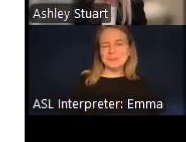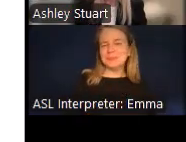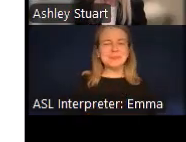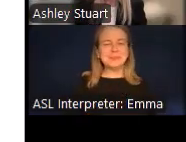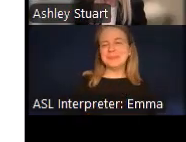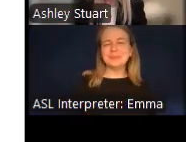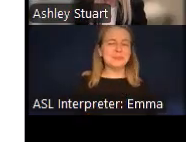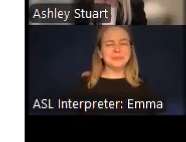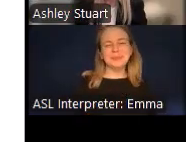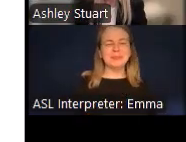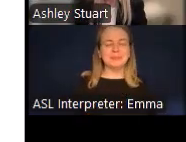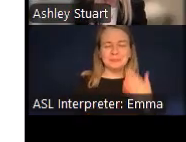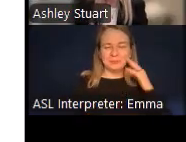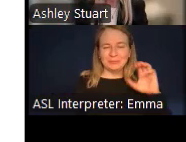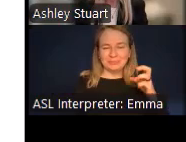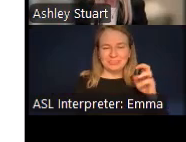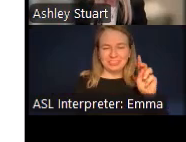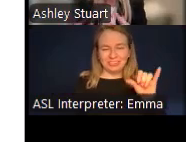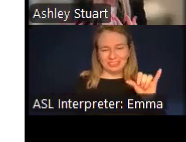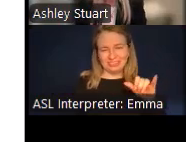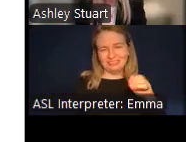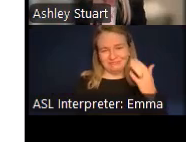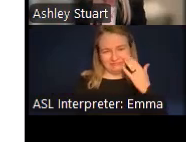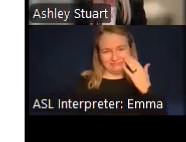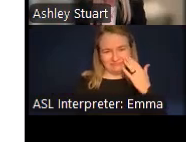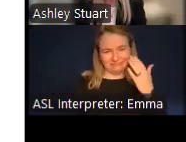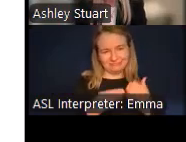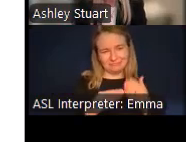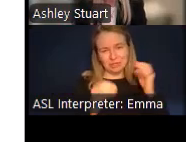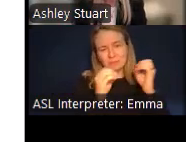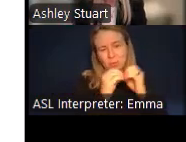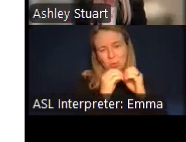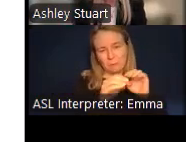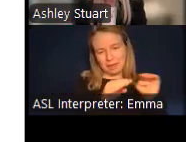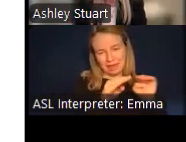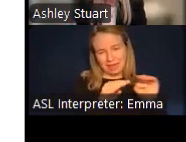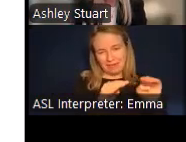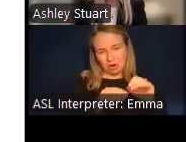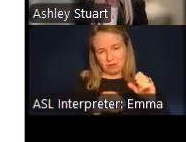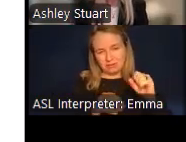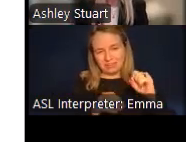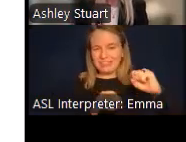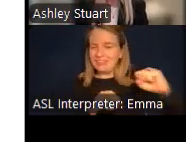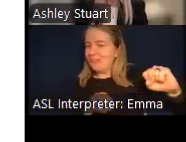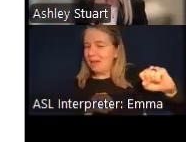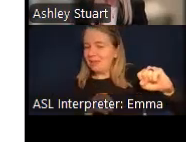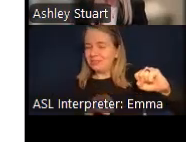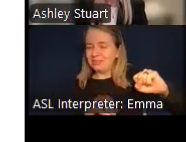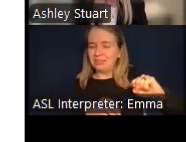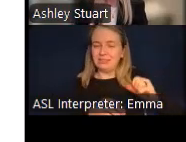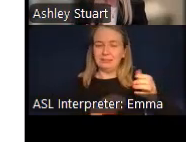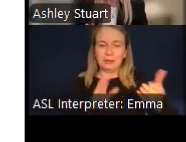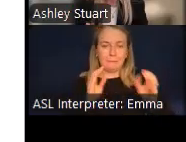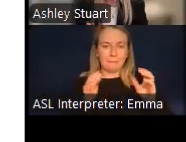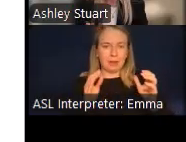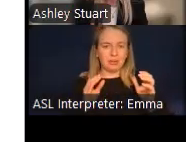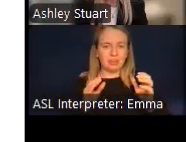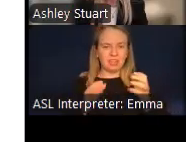smile as she was shaking her head. So much more of a behavioral defiance there, as opposed to that angry, irritable